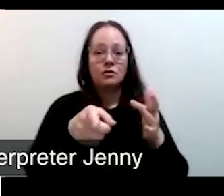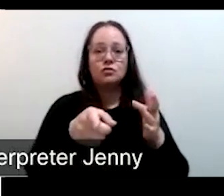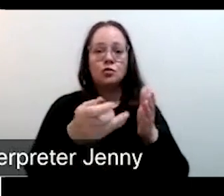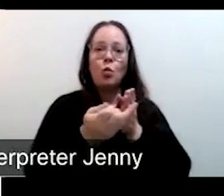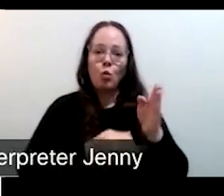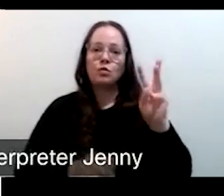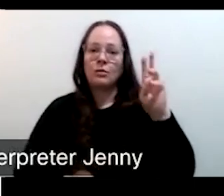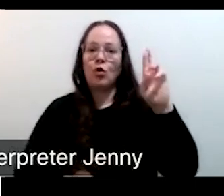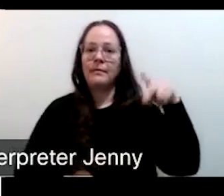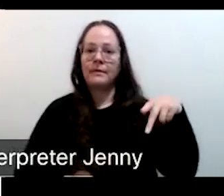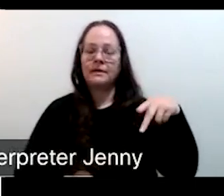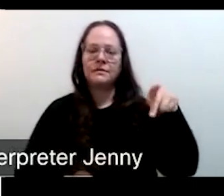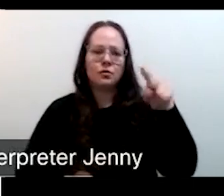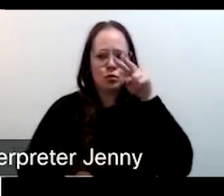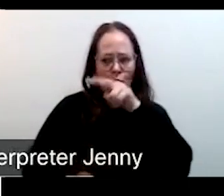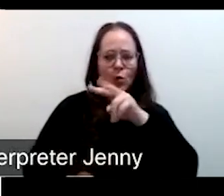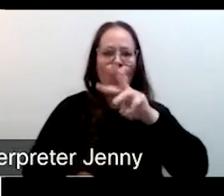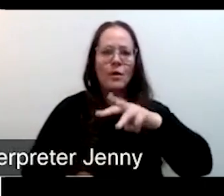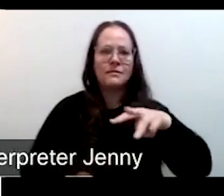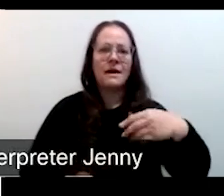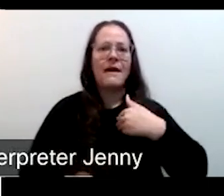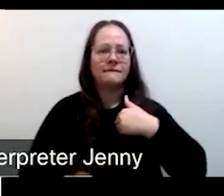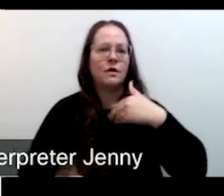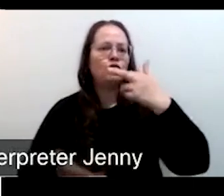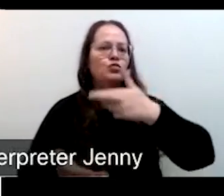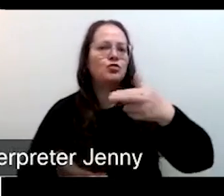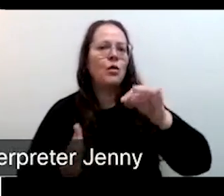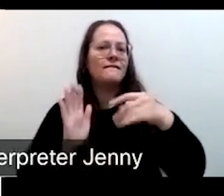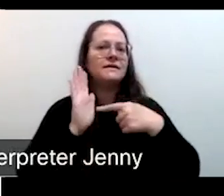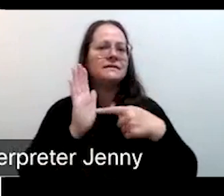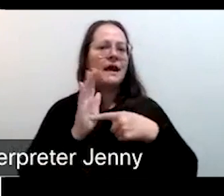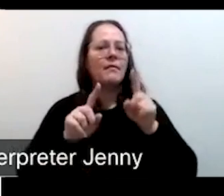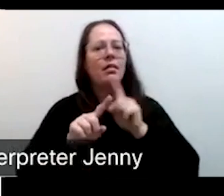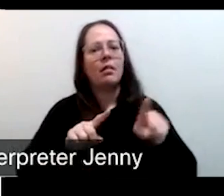On our website, we have a resource that lists examples of the many types of jobs available